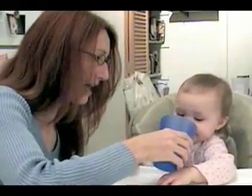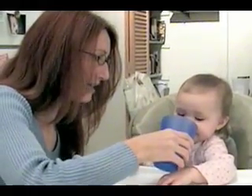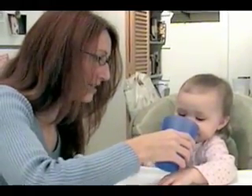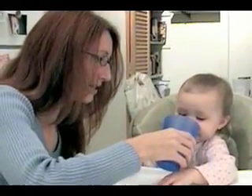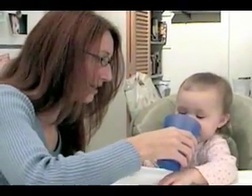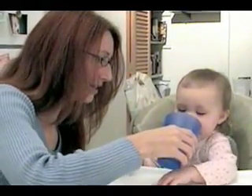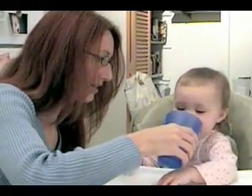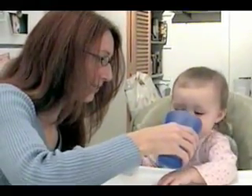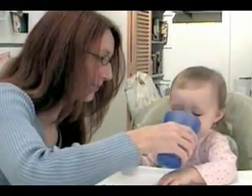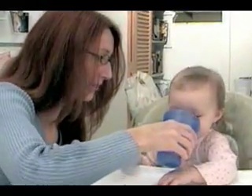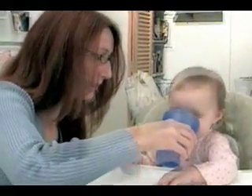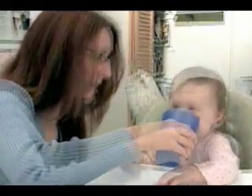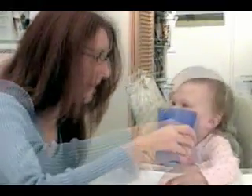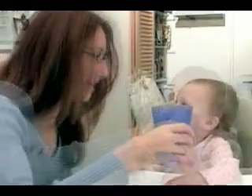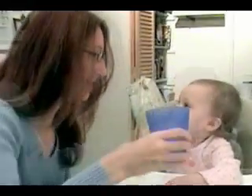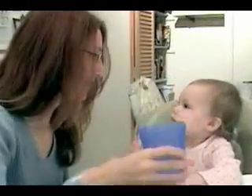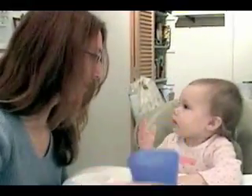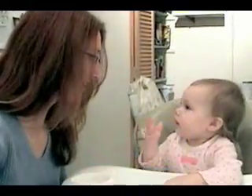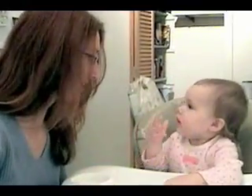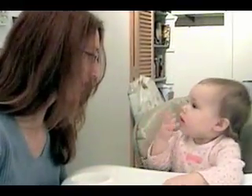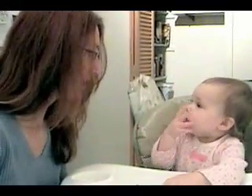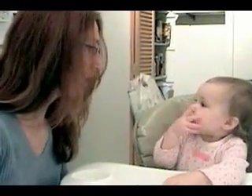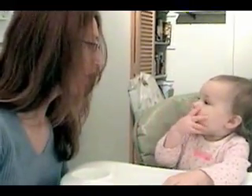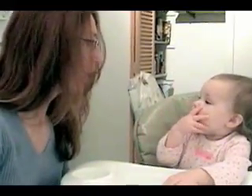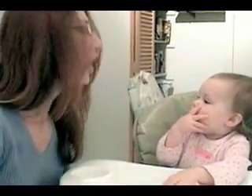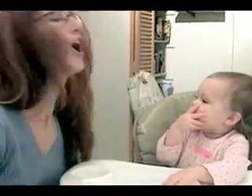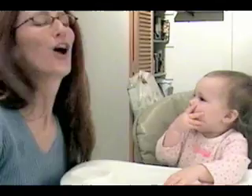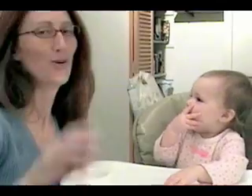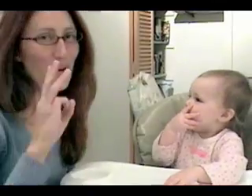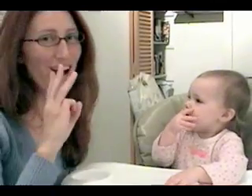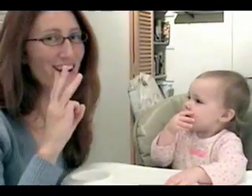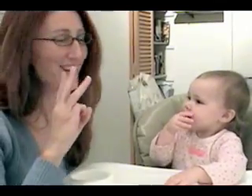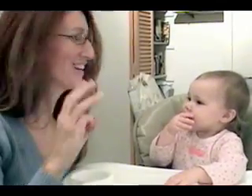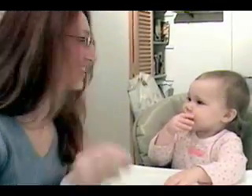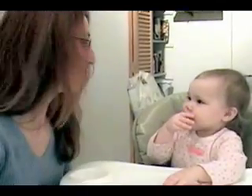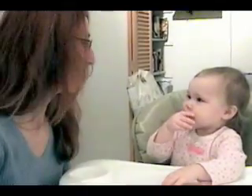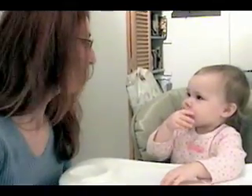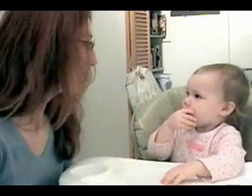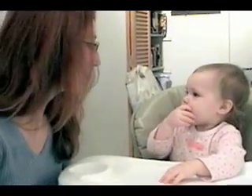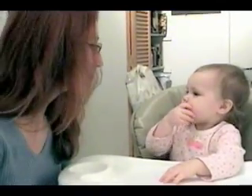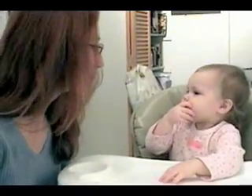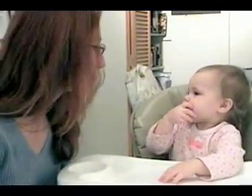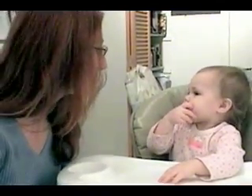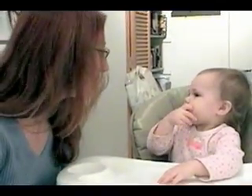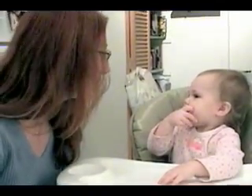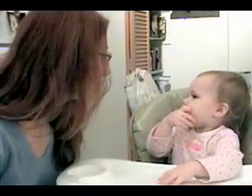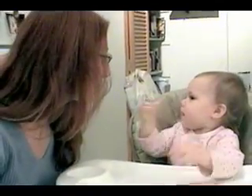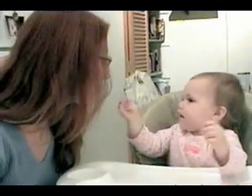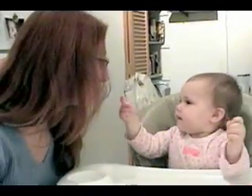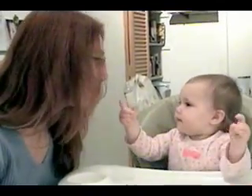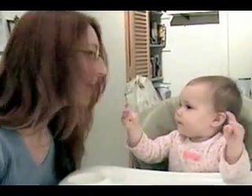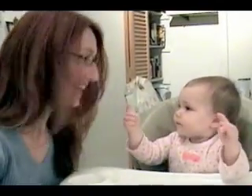and WATER! good Whats the sign for kiwi?